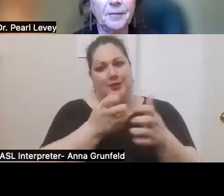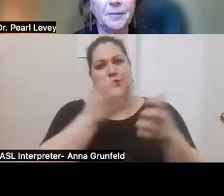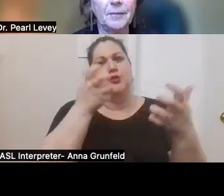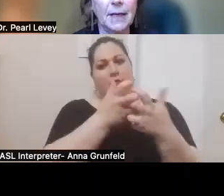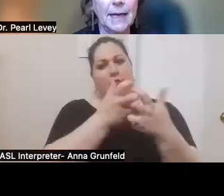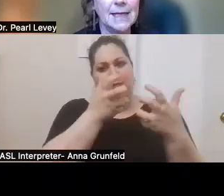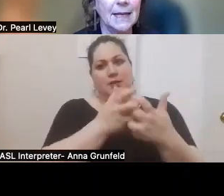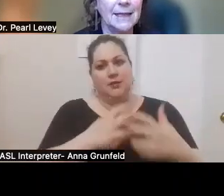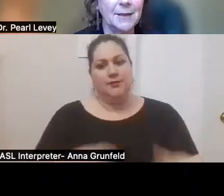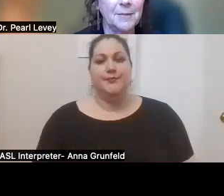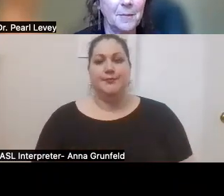Next slide.